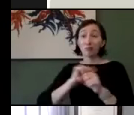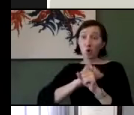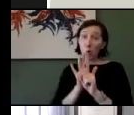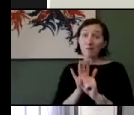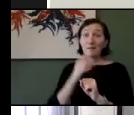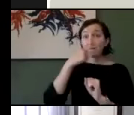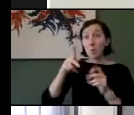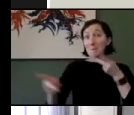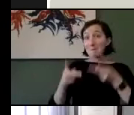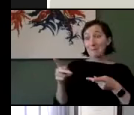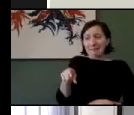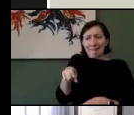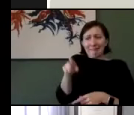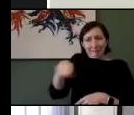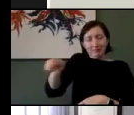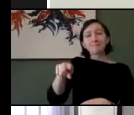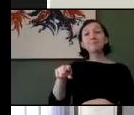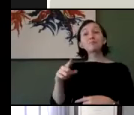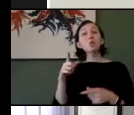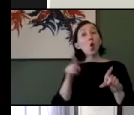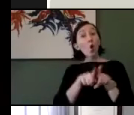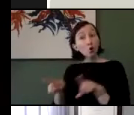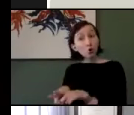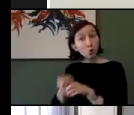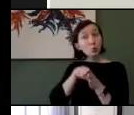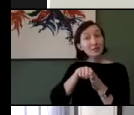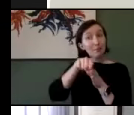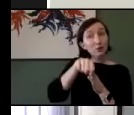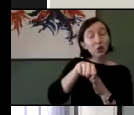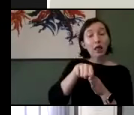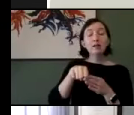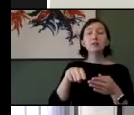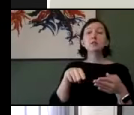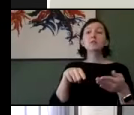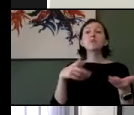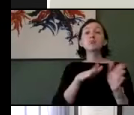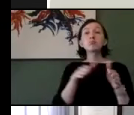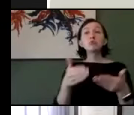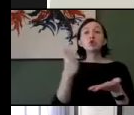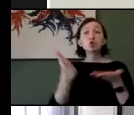We also specialize in the area of serving folks who are deaf and have hearing- related disabilities